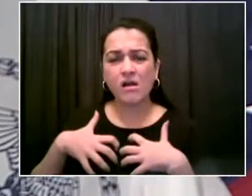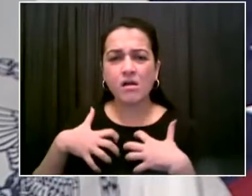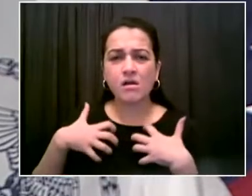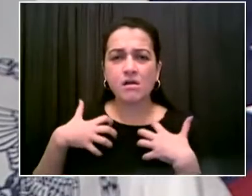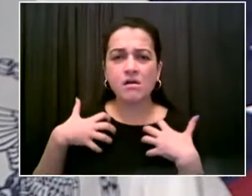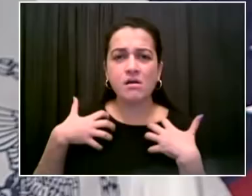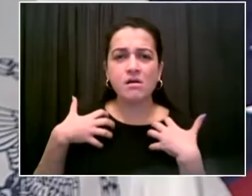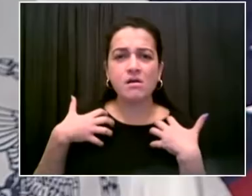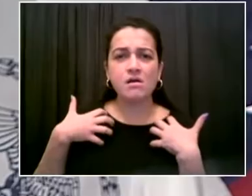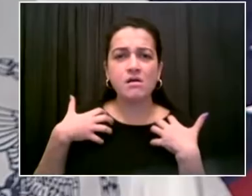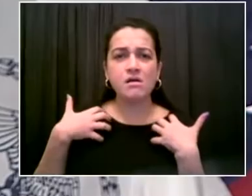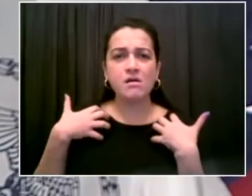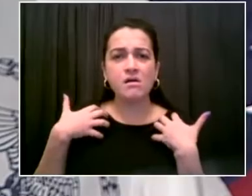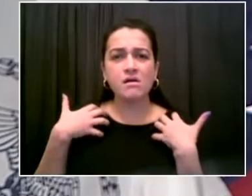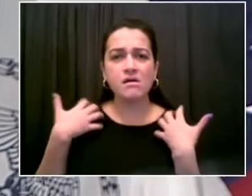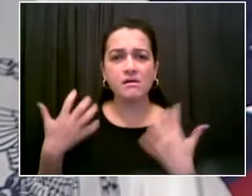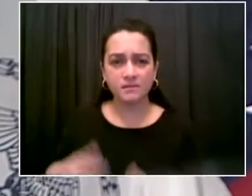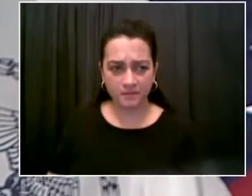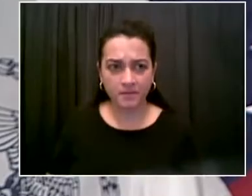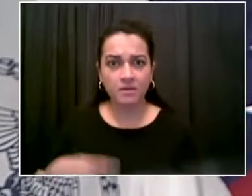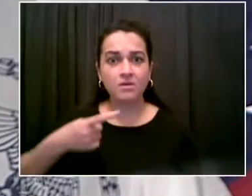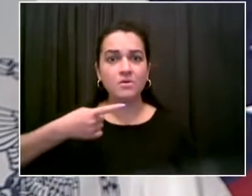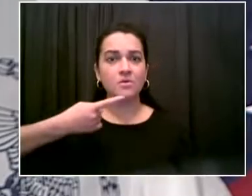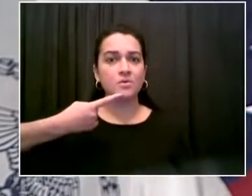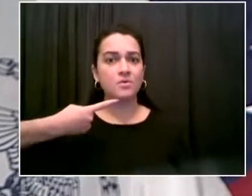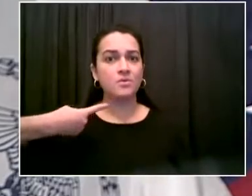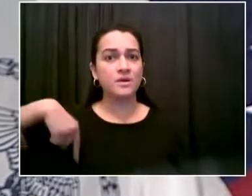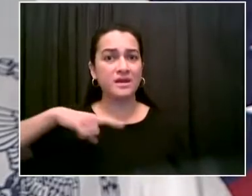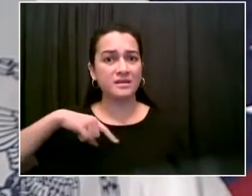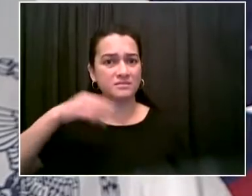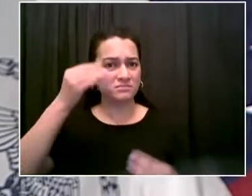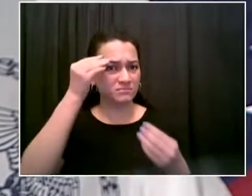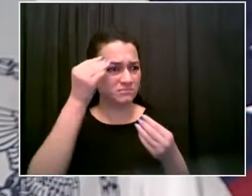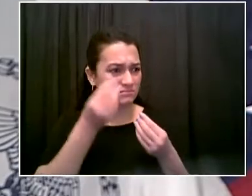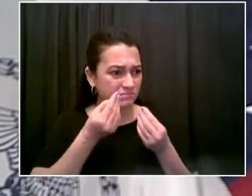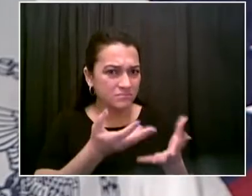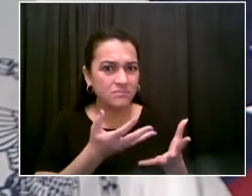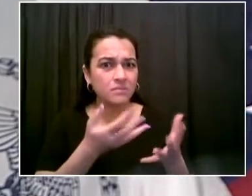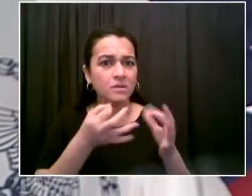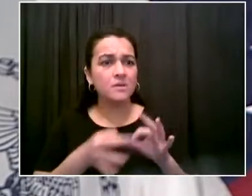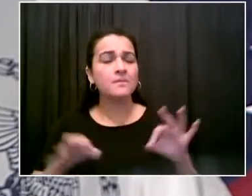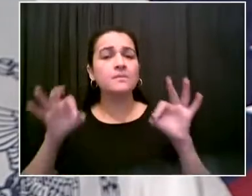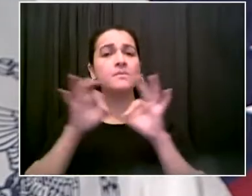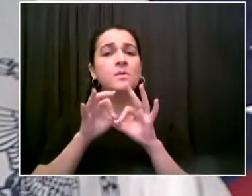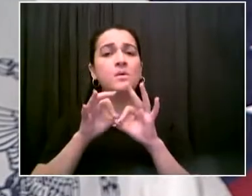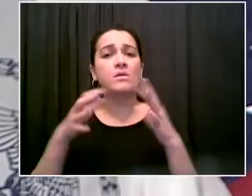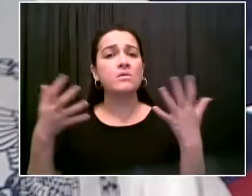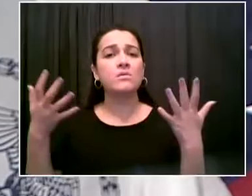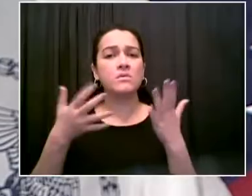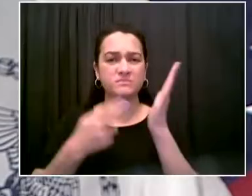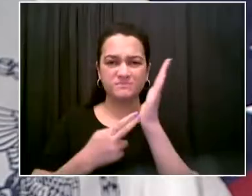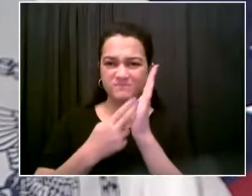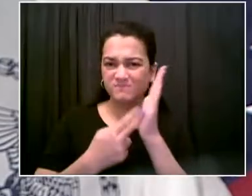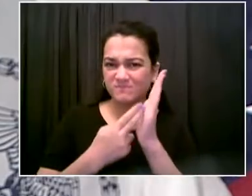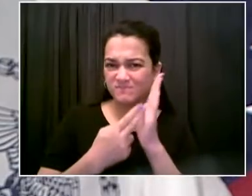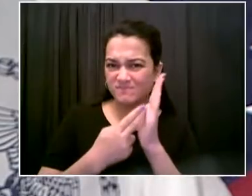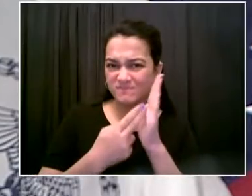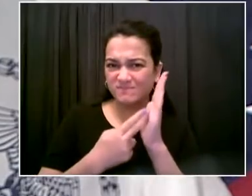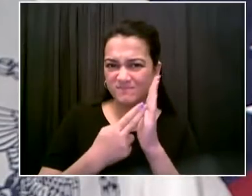OUR YOUNG PEOPLE TO BELIEVE AND THAT OUR IDEALS AE RWHAT E WARE ABOUT AND THEN WN HEYOU SEE